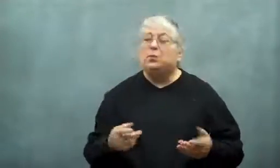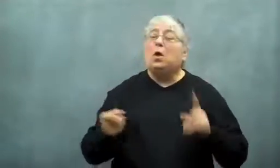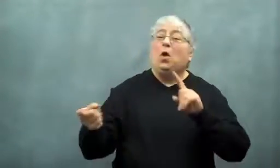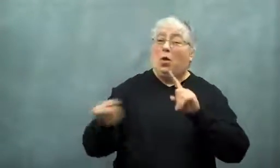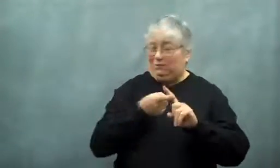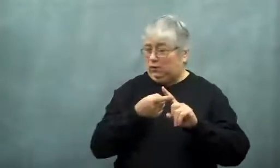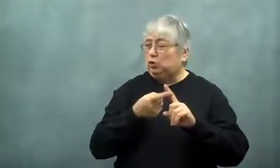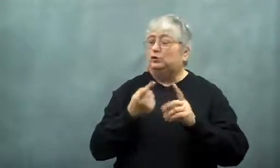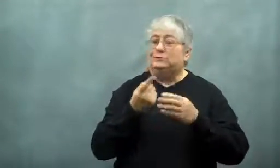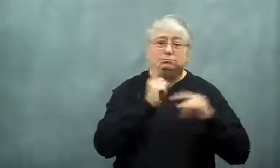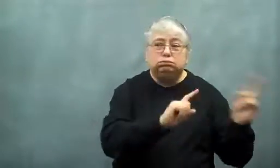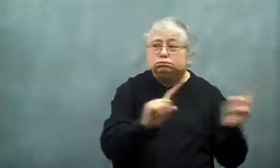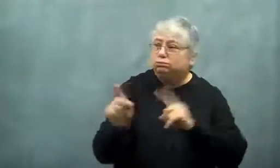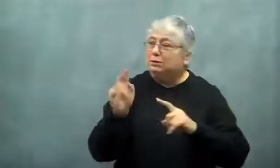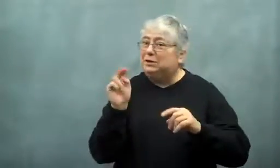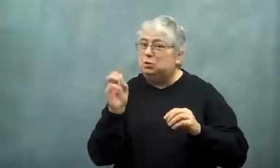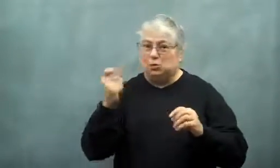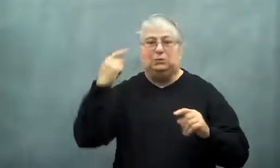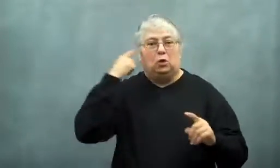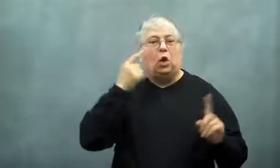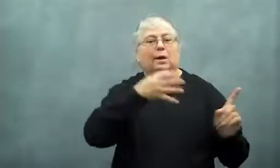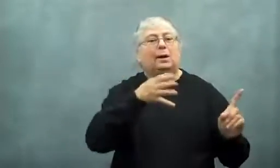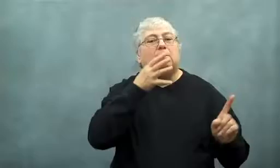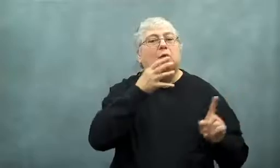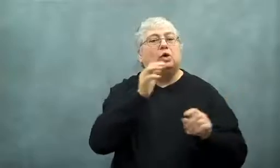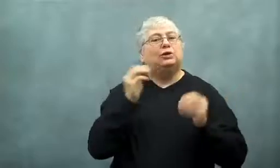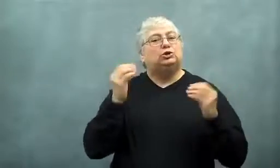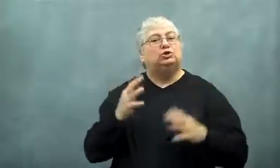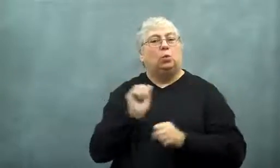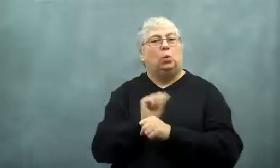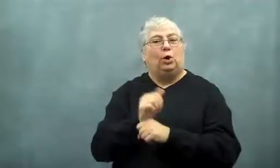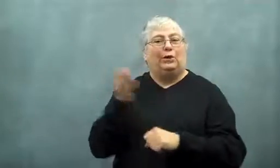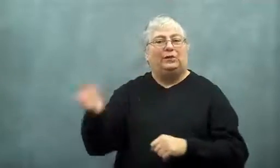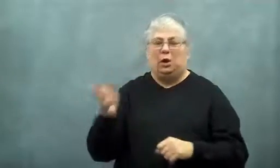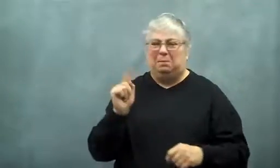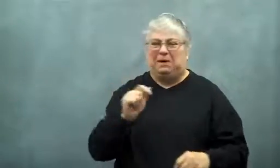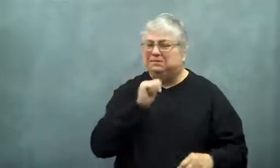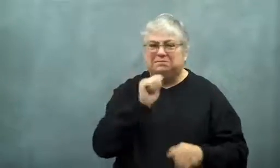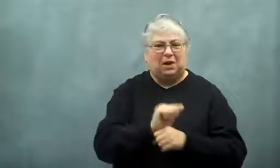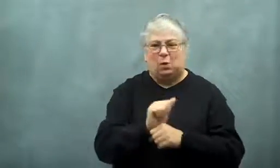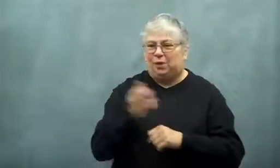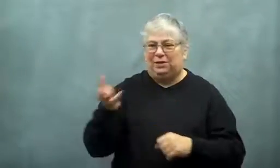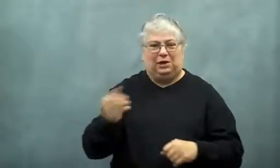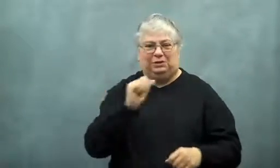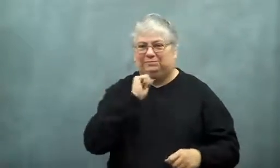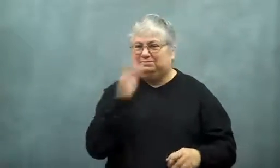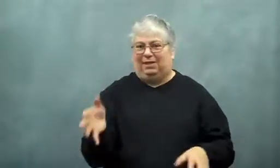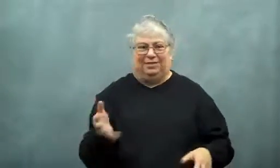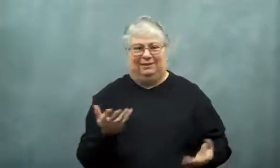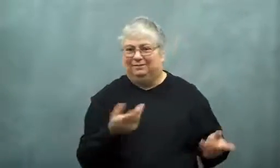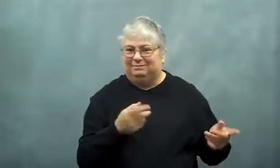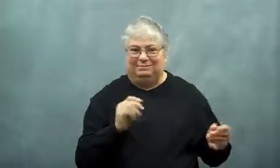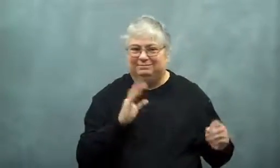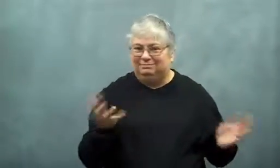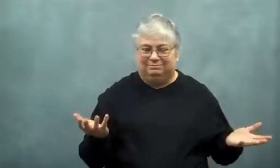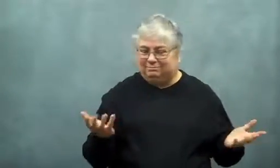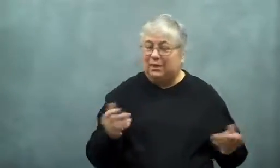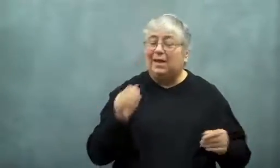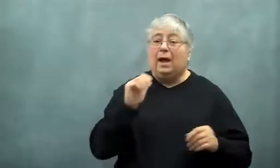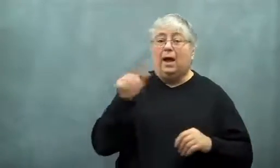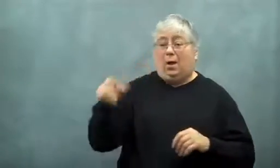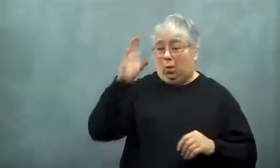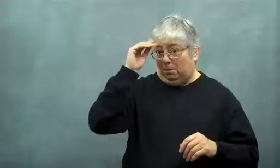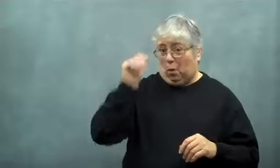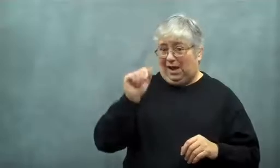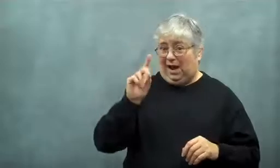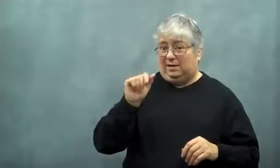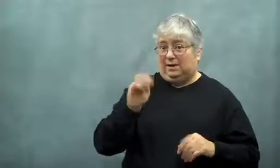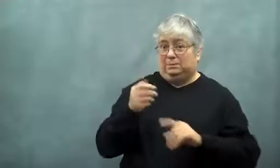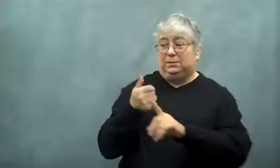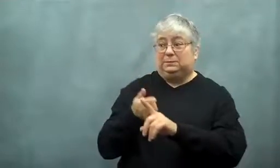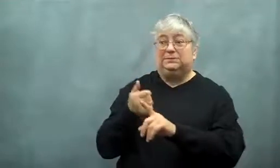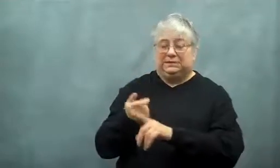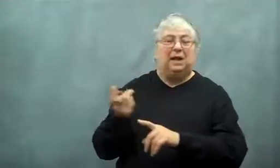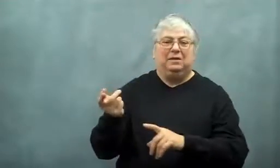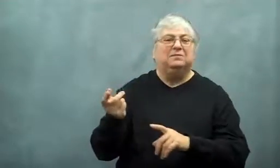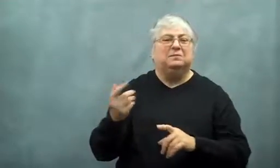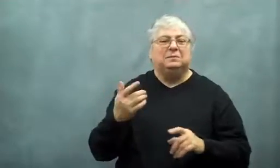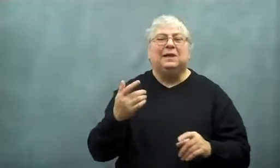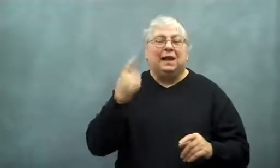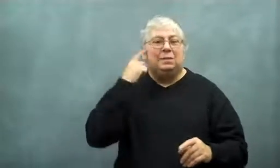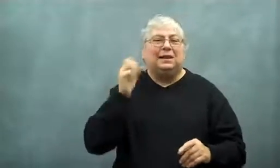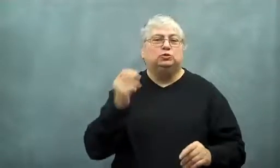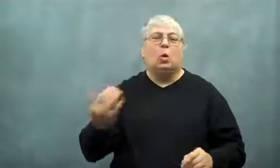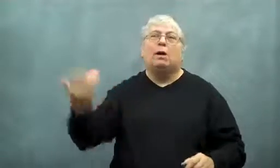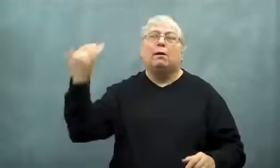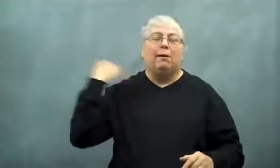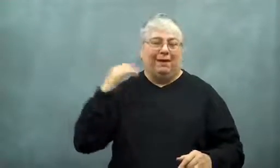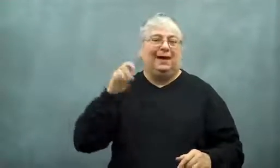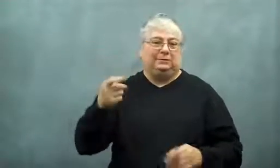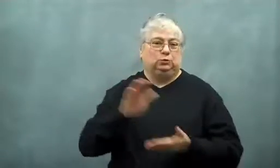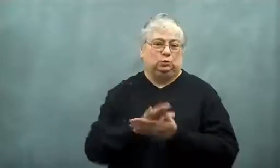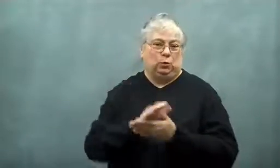At first, it was thought his mother worked at that school, but she didn't.